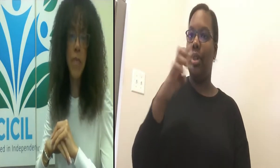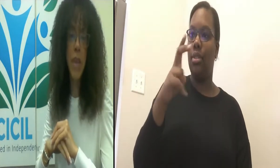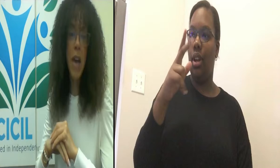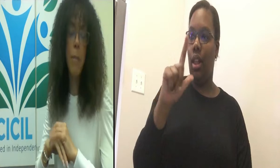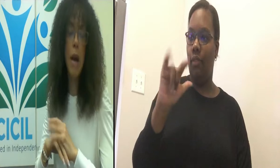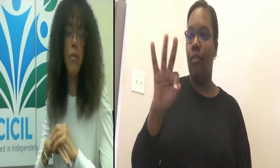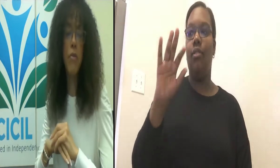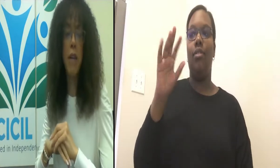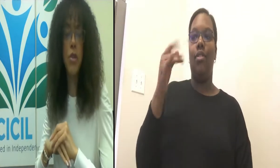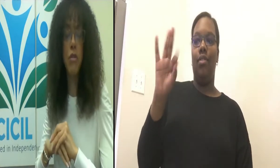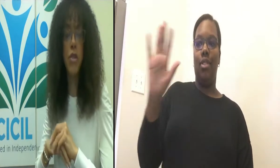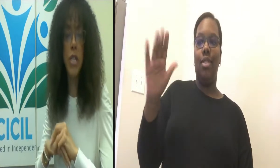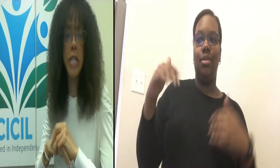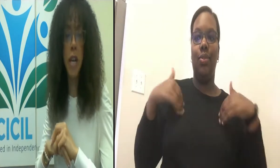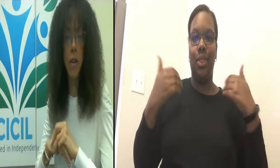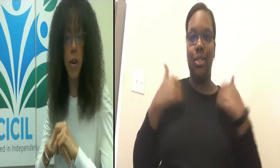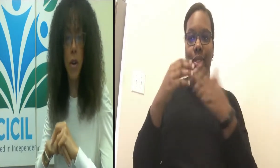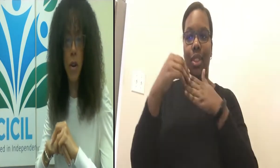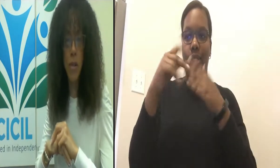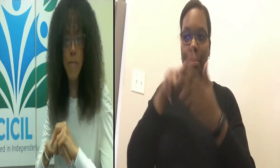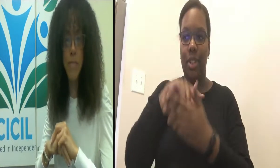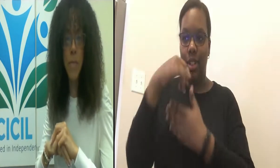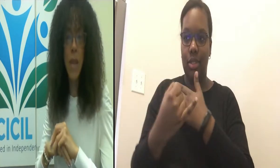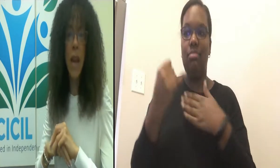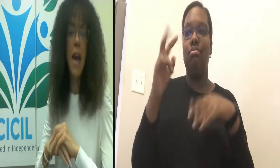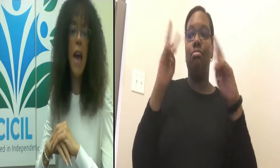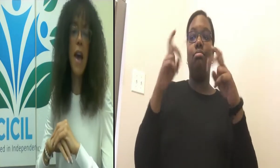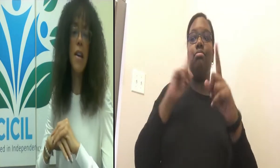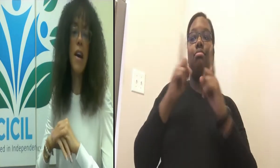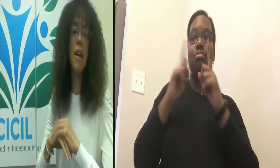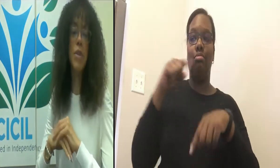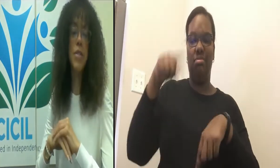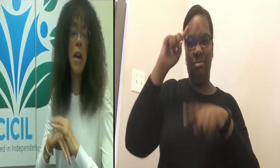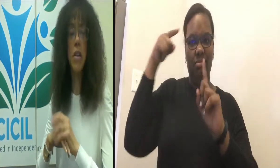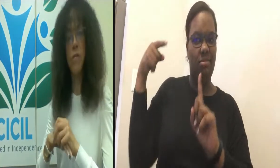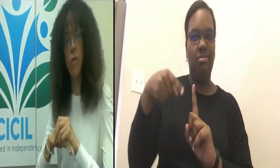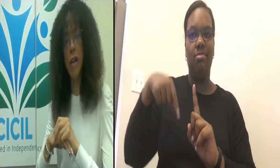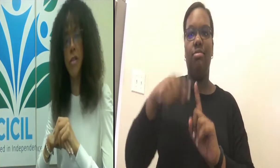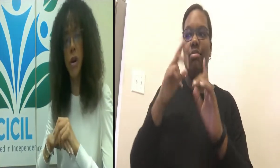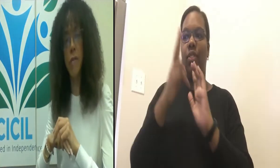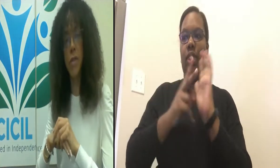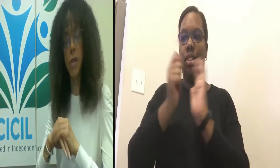African-American woman - Black woman on the Autism spectrum. My pronouns are she